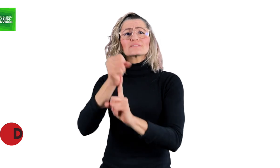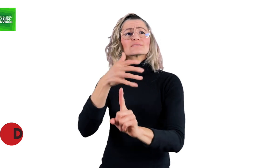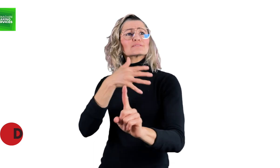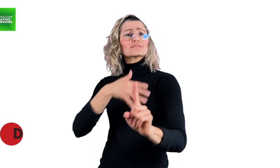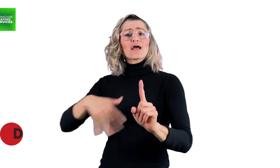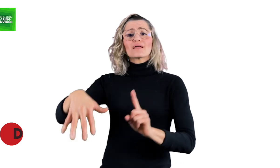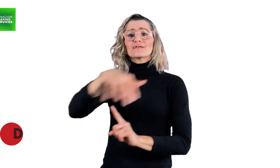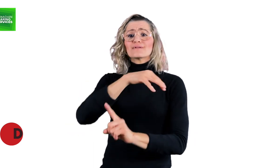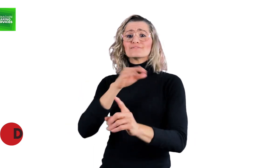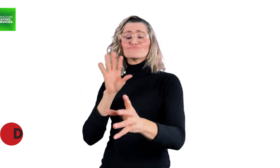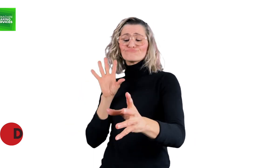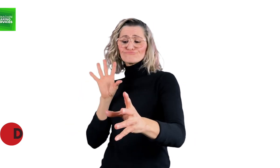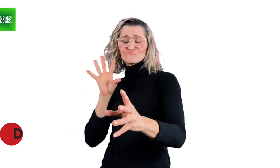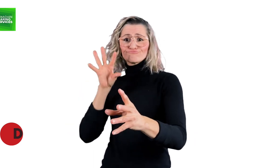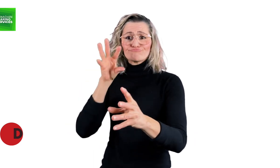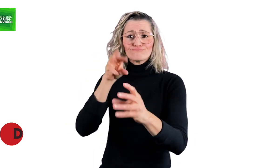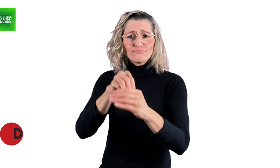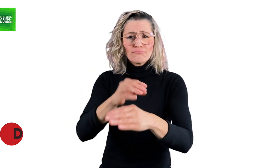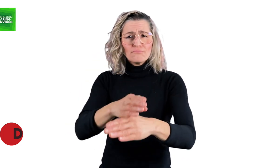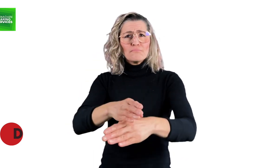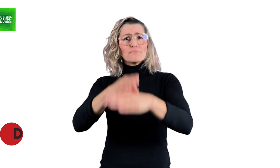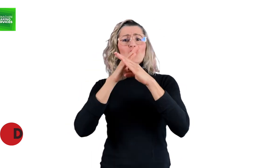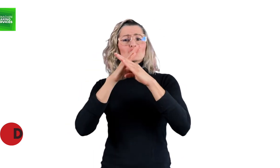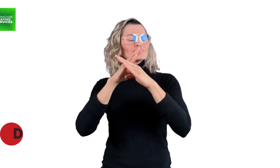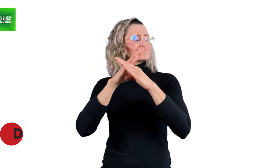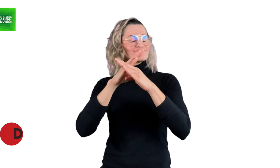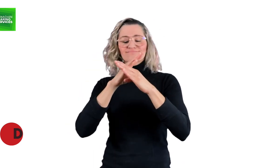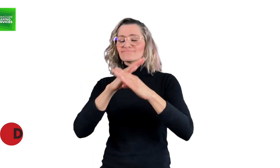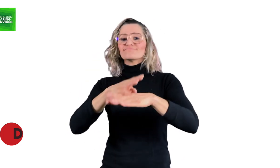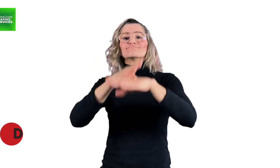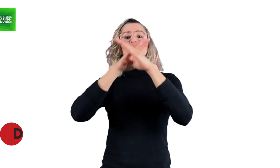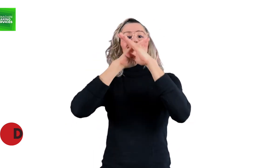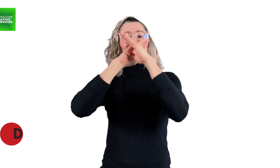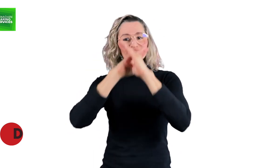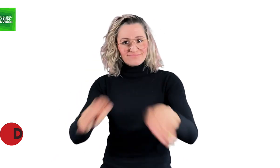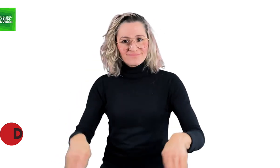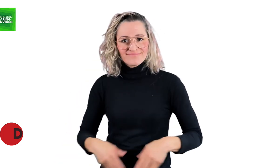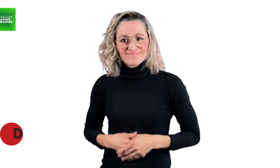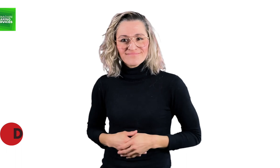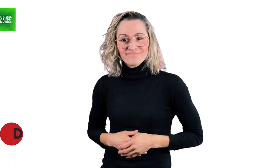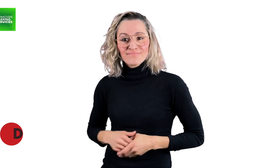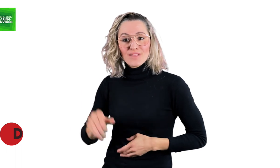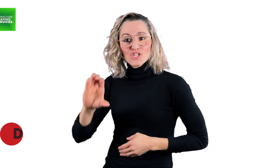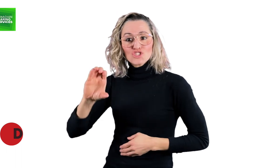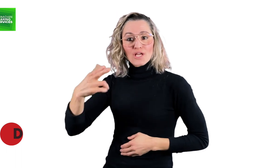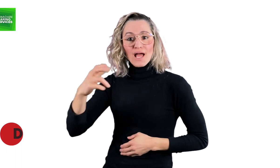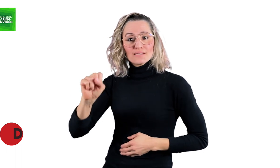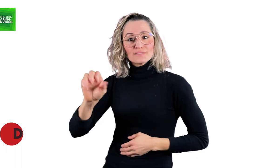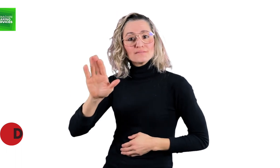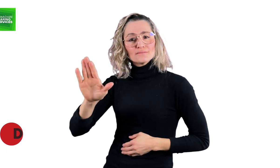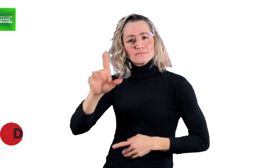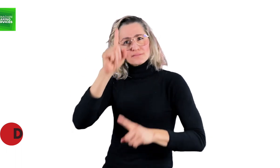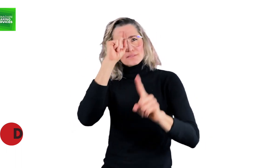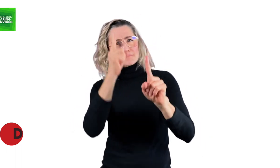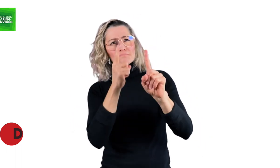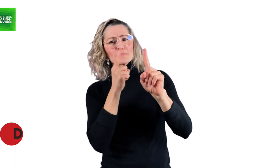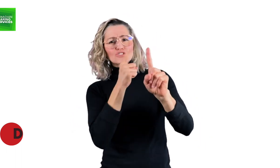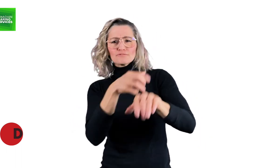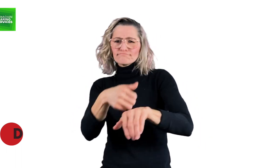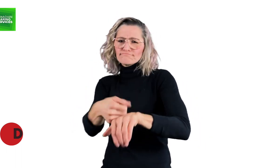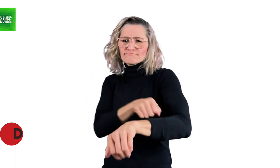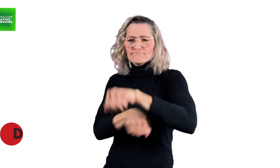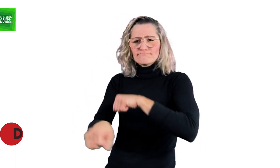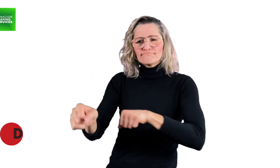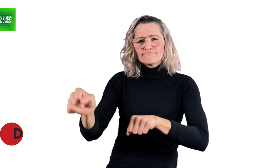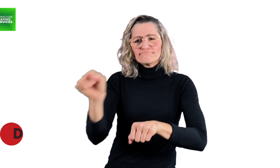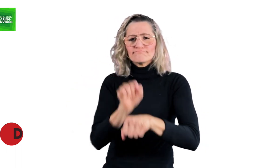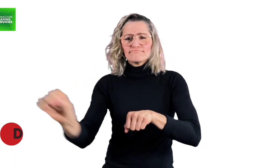Canadians. Its mission is to be the leading organization delivering